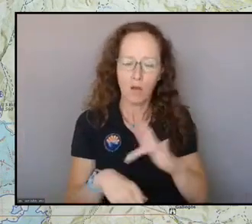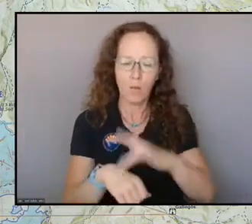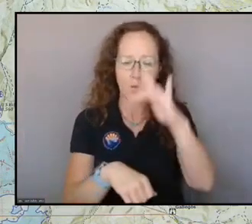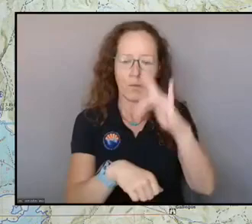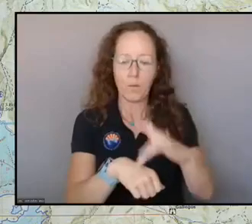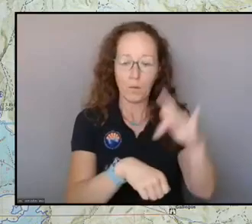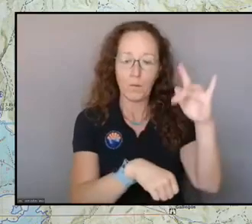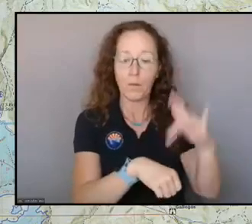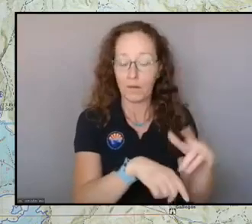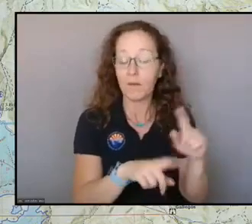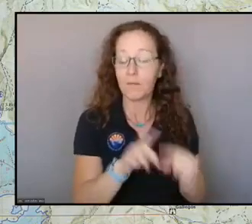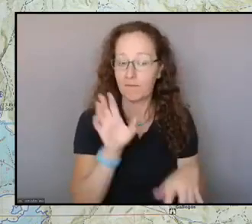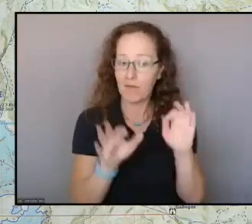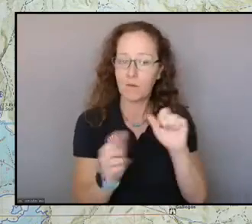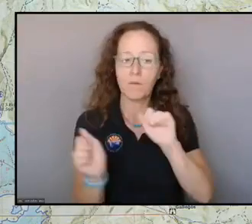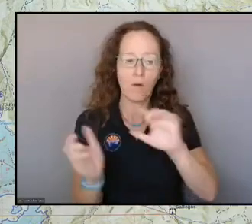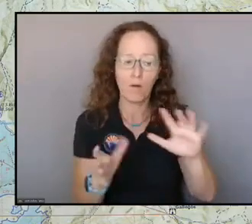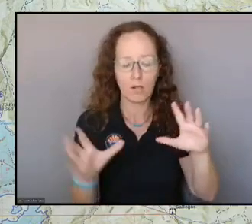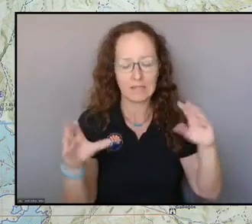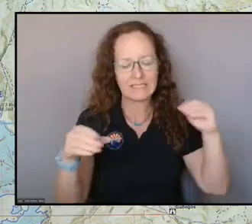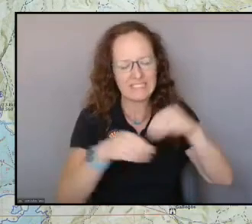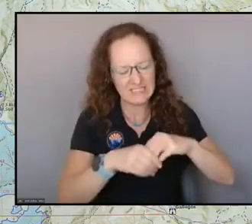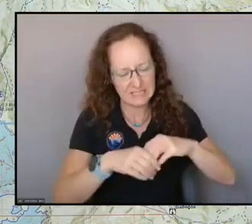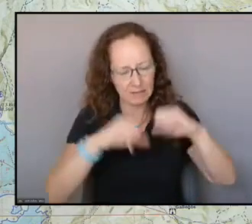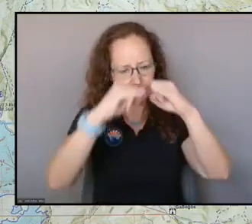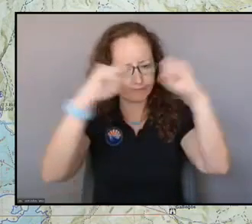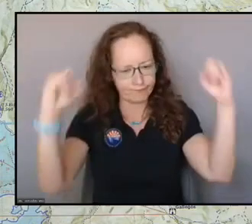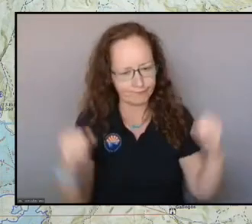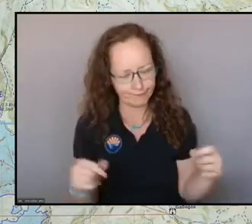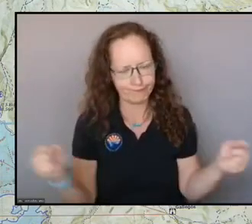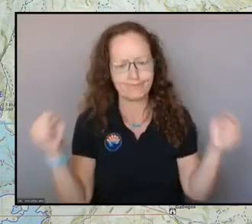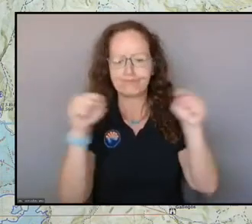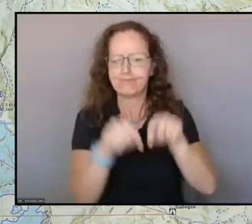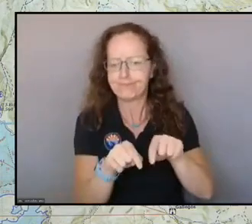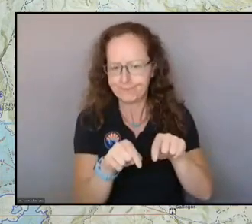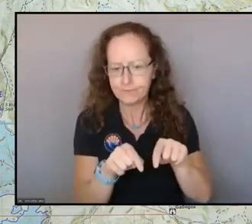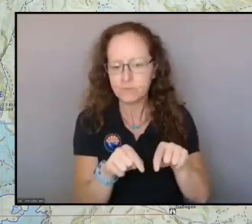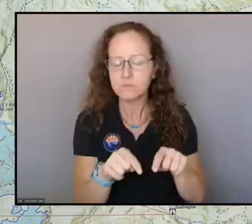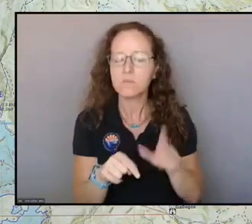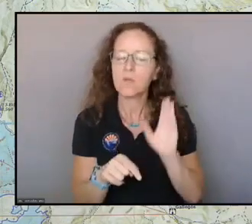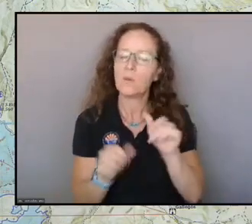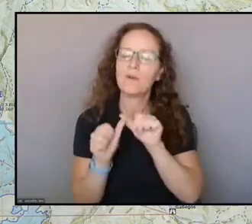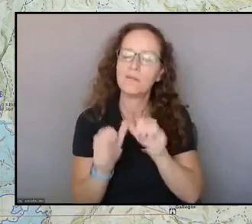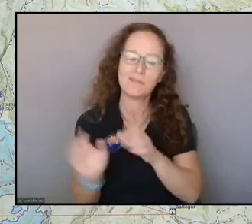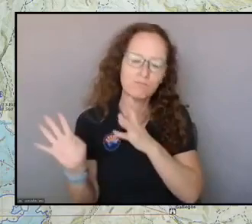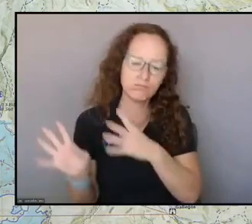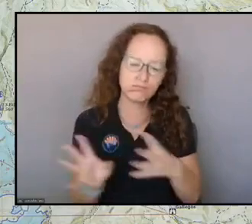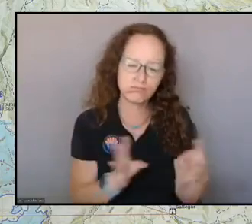AS YOU GET INTO THE CONTINUED WIND EVENT OVER THE NEXT